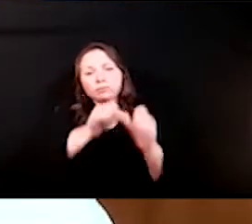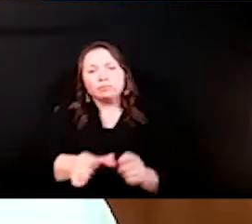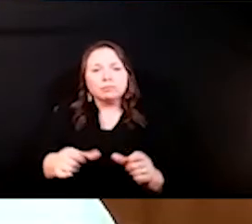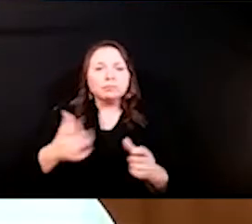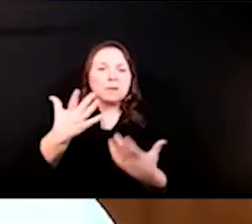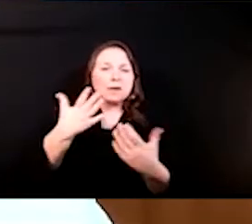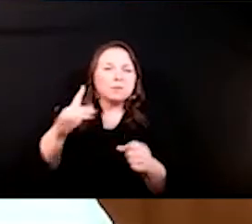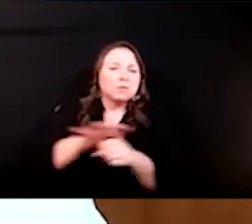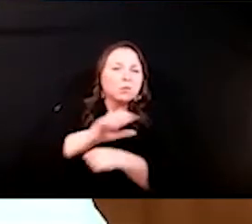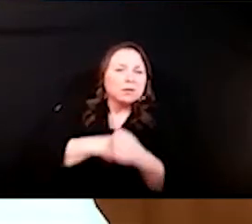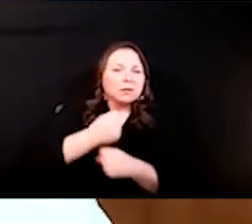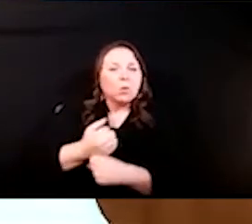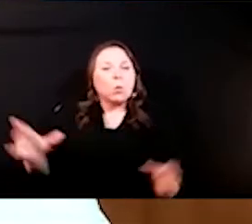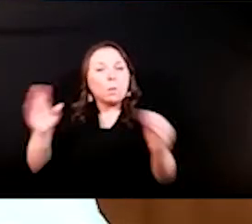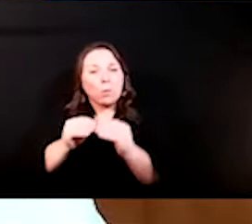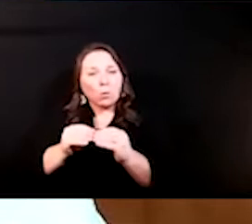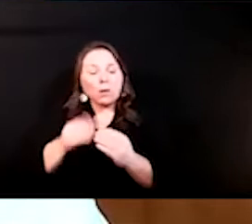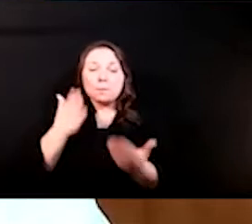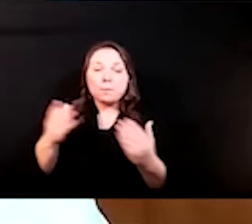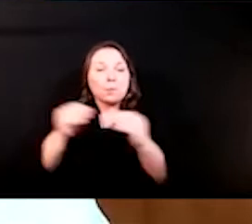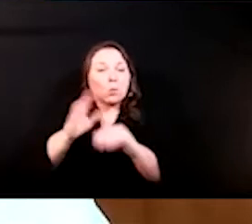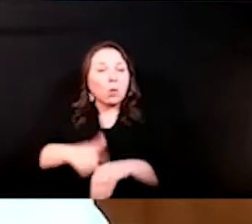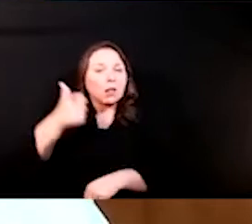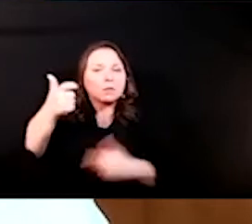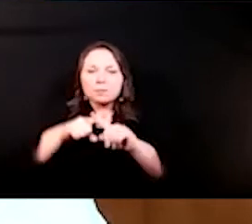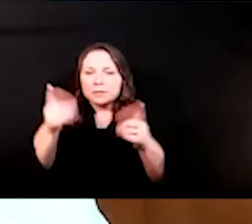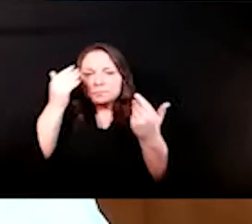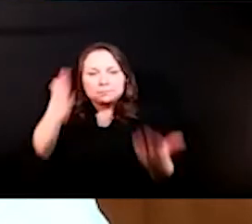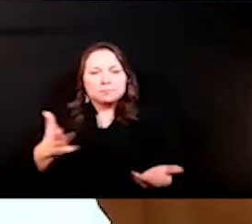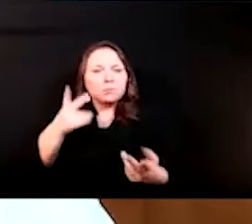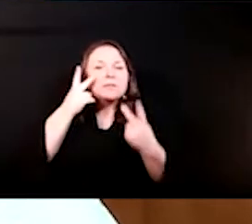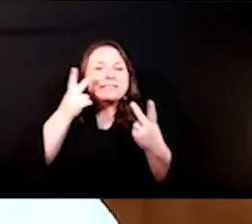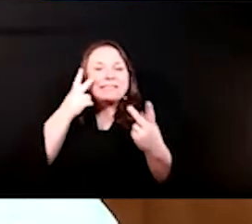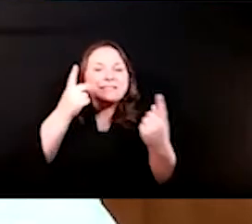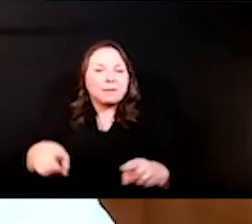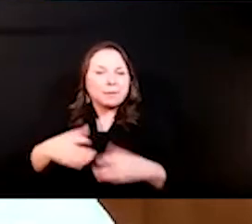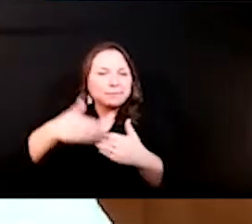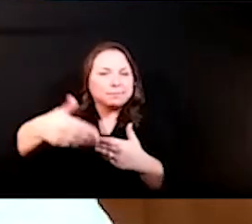FOR A YEAR MAYBE OR SO. IT COULD BE LONGER BUT WE DON'T